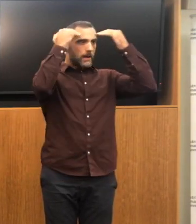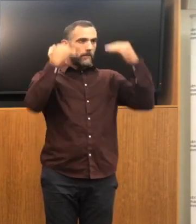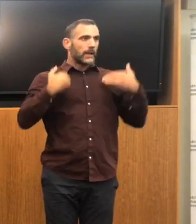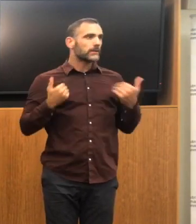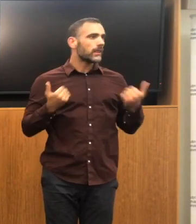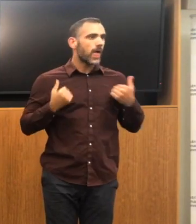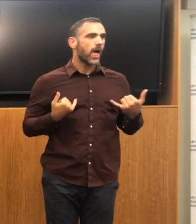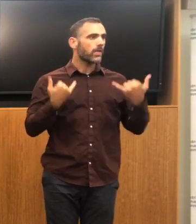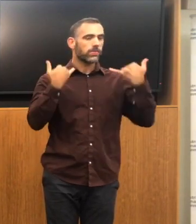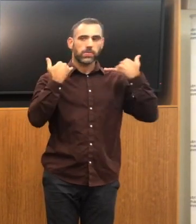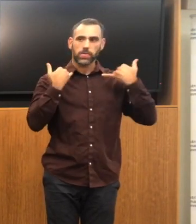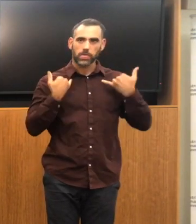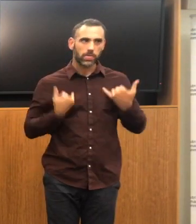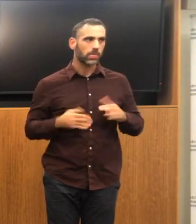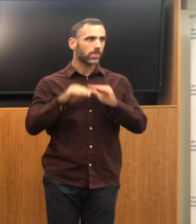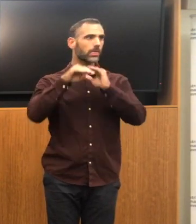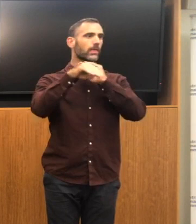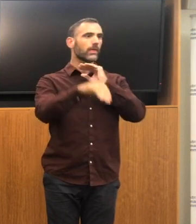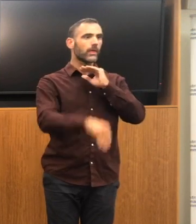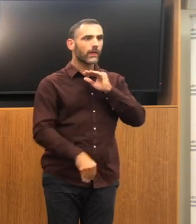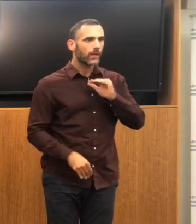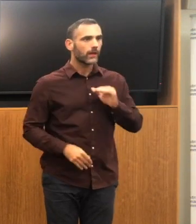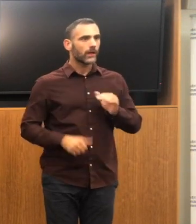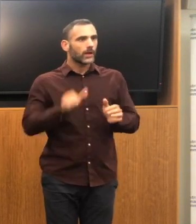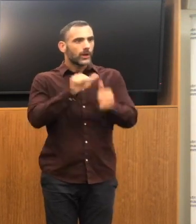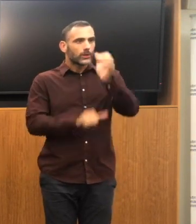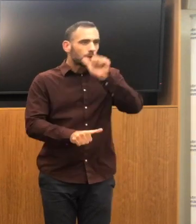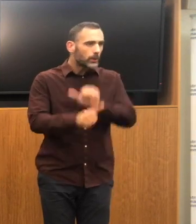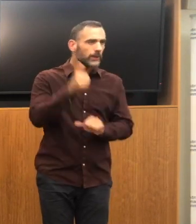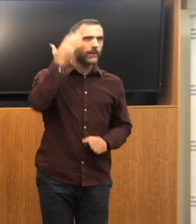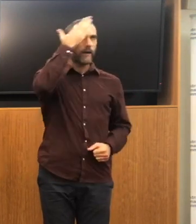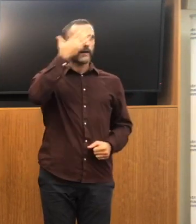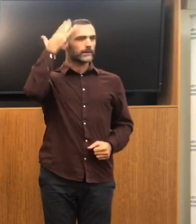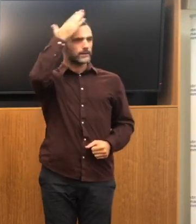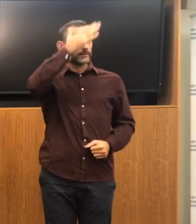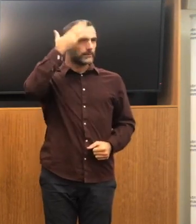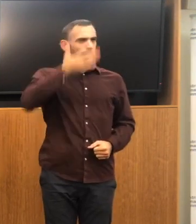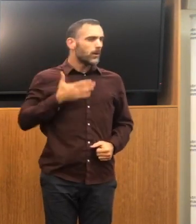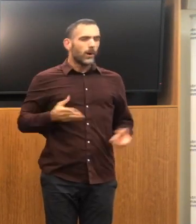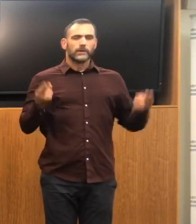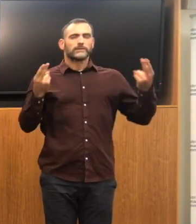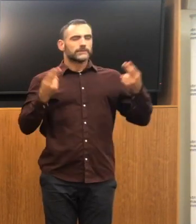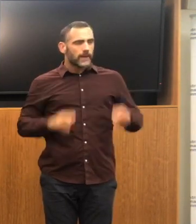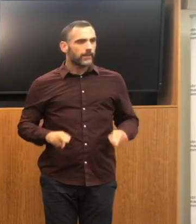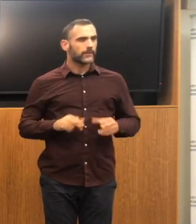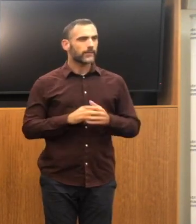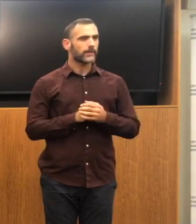locked up in these detention centers. If someone didn't have a mental health condition going in